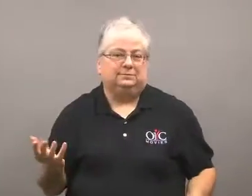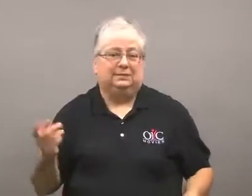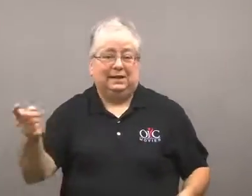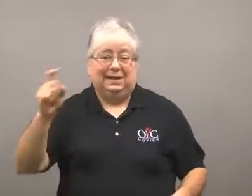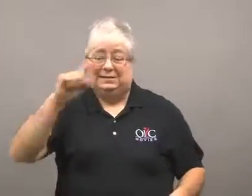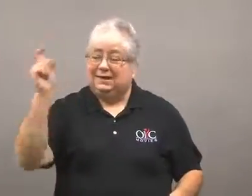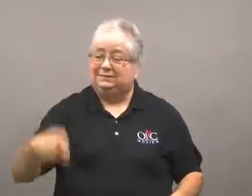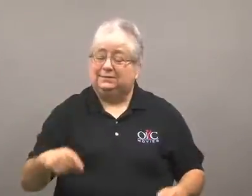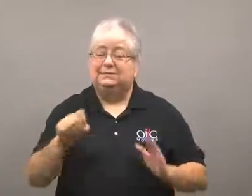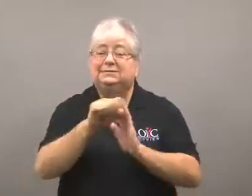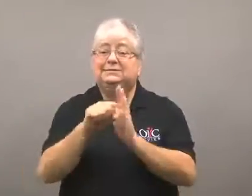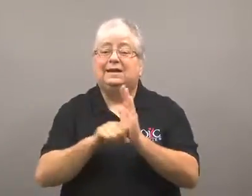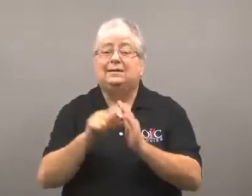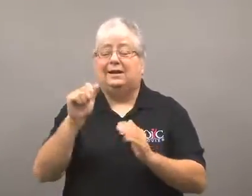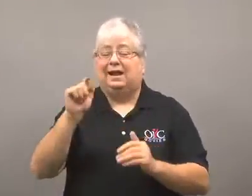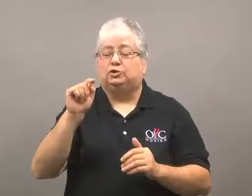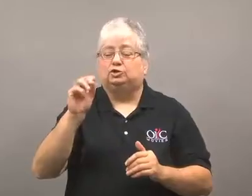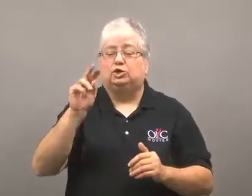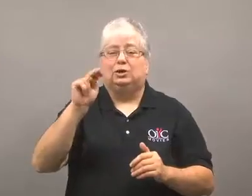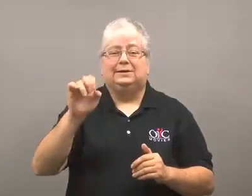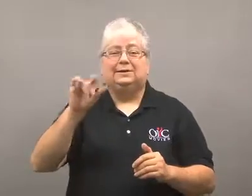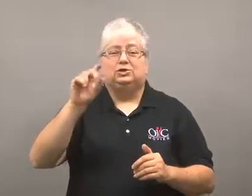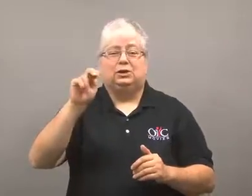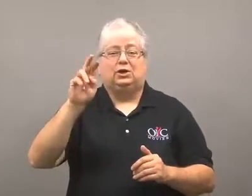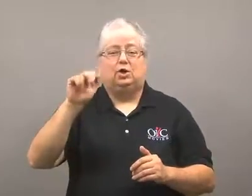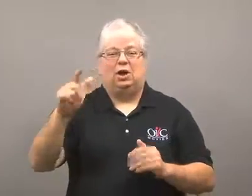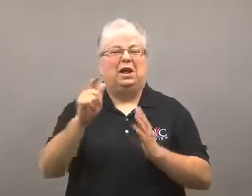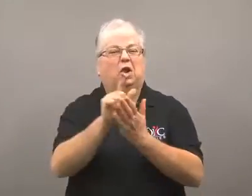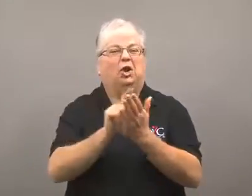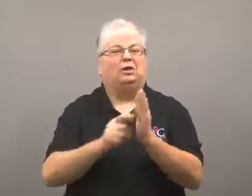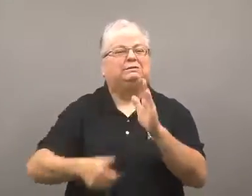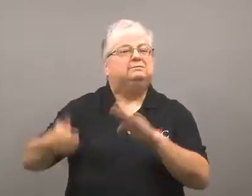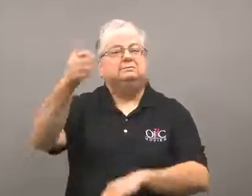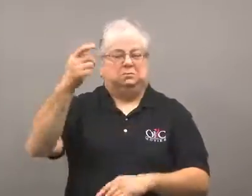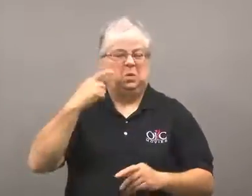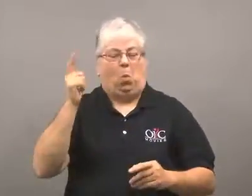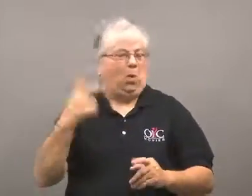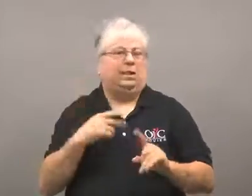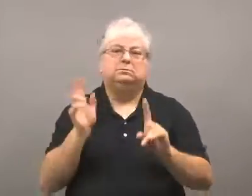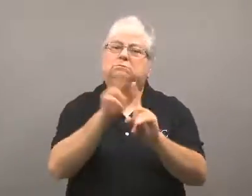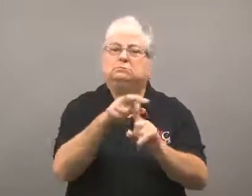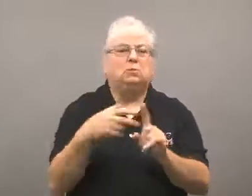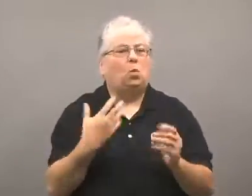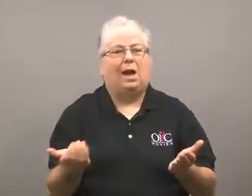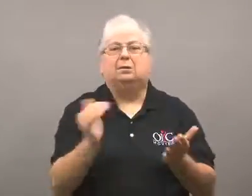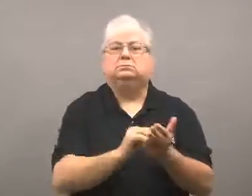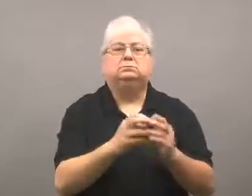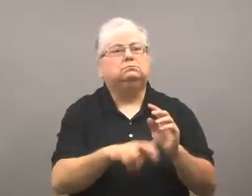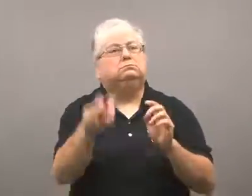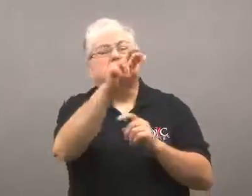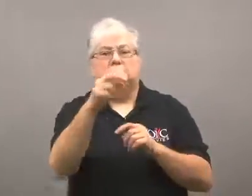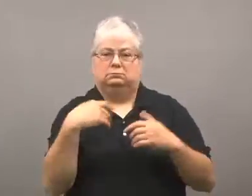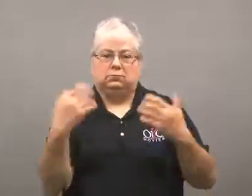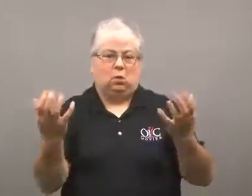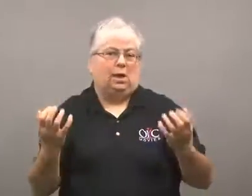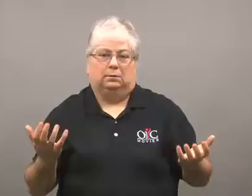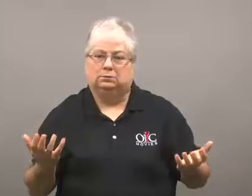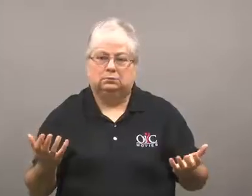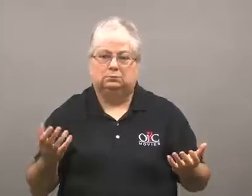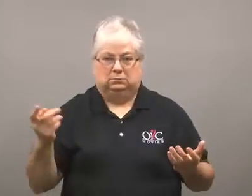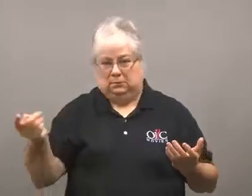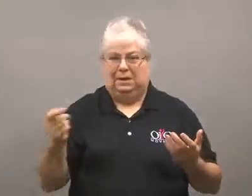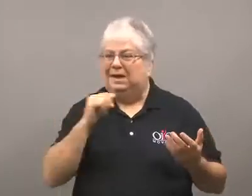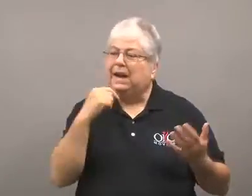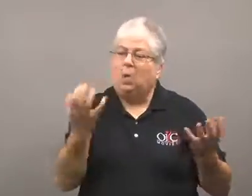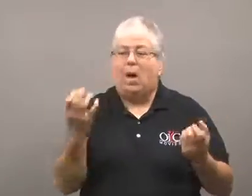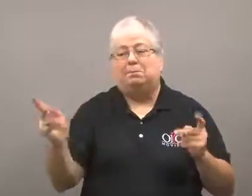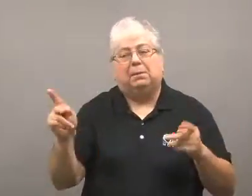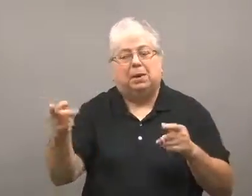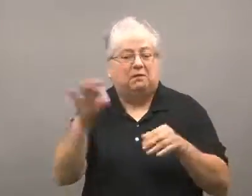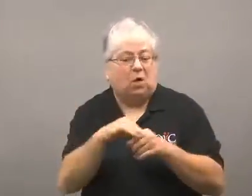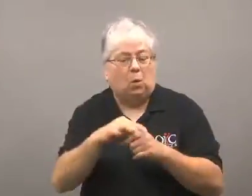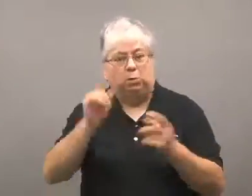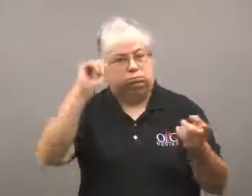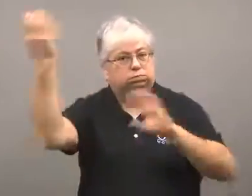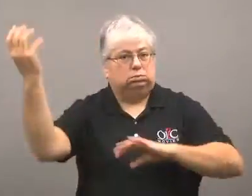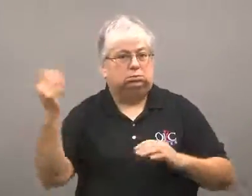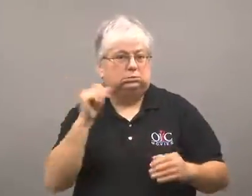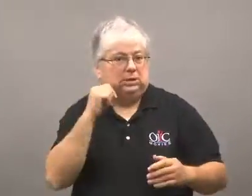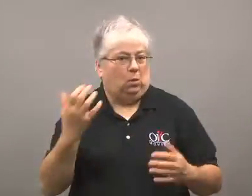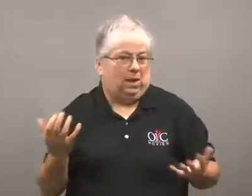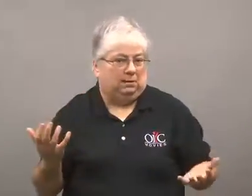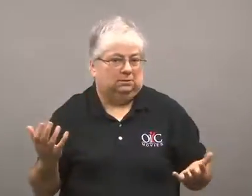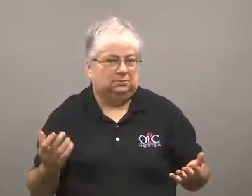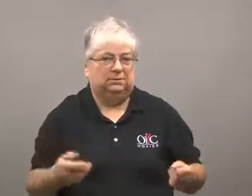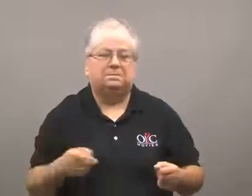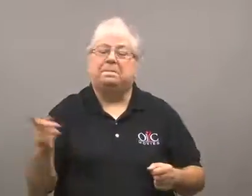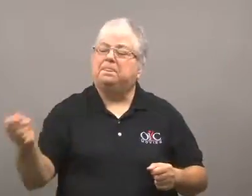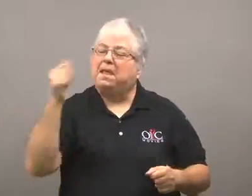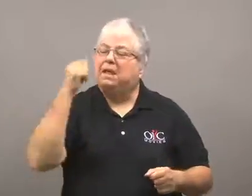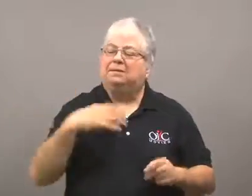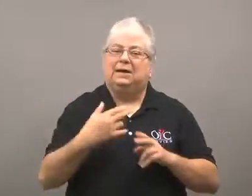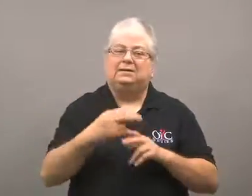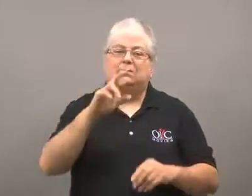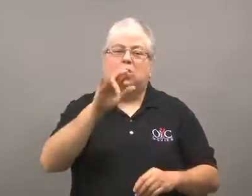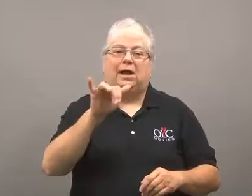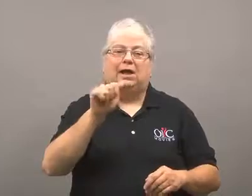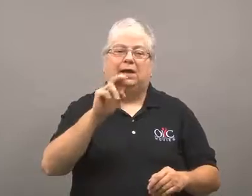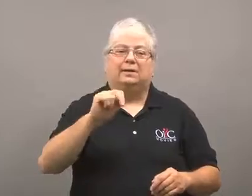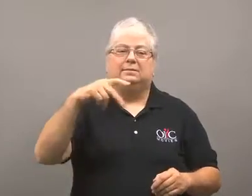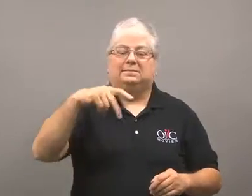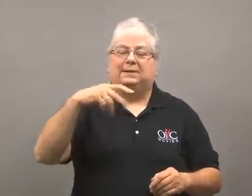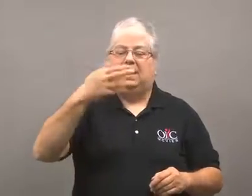The attorney general's office in Texas vowed to appeal the decision.